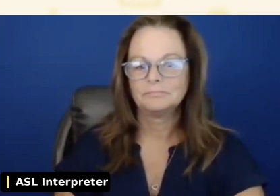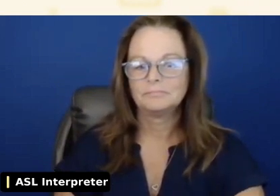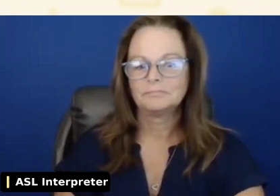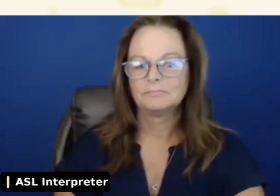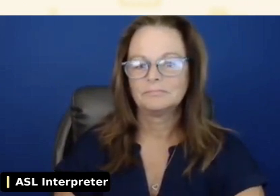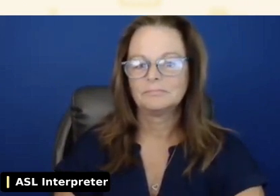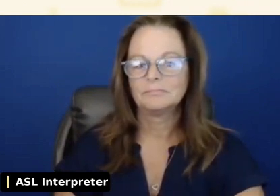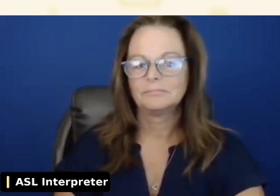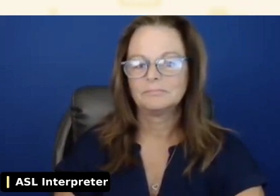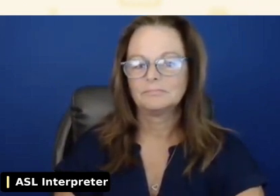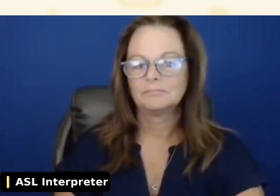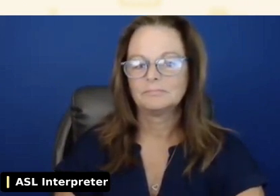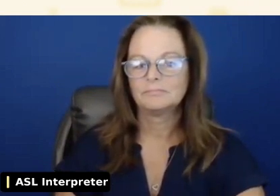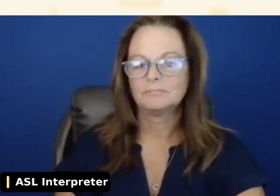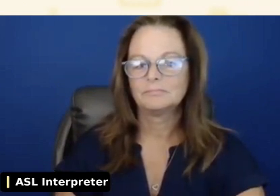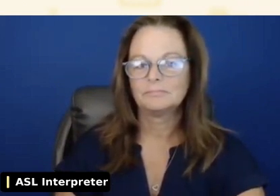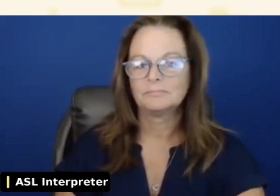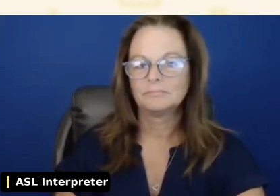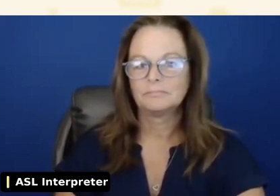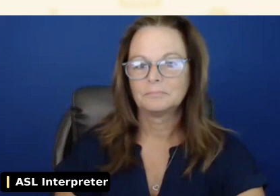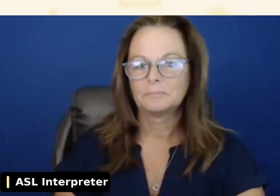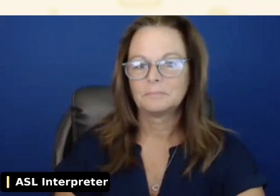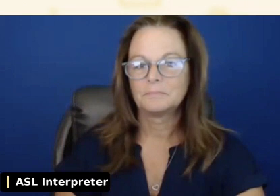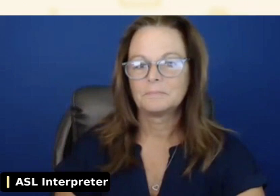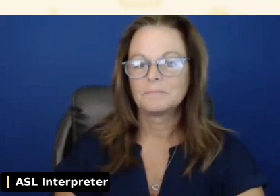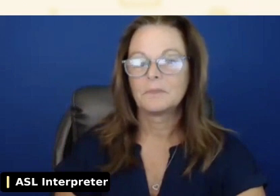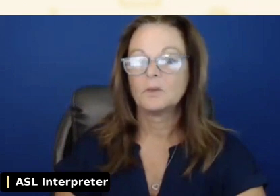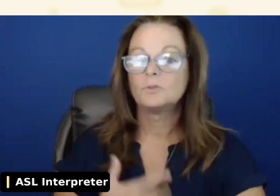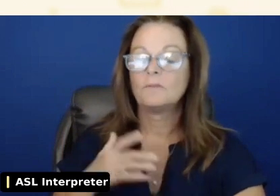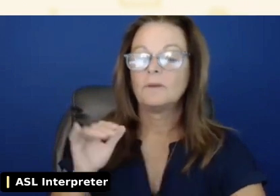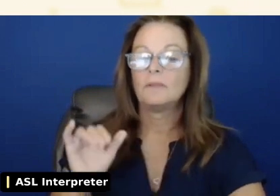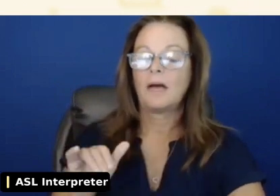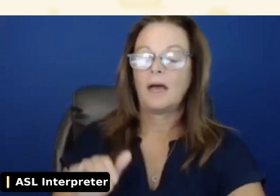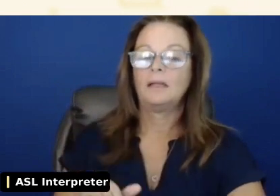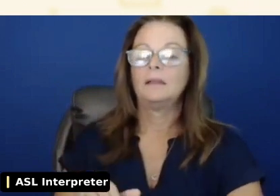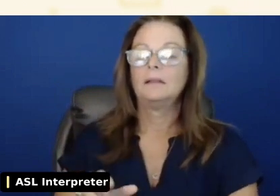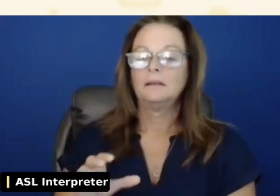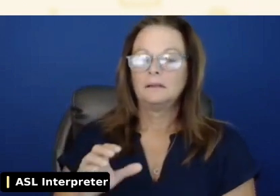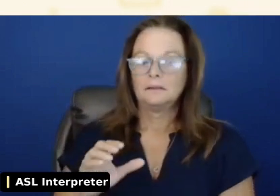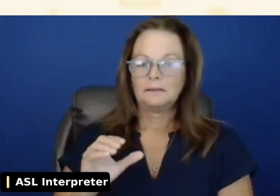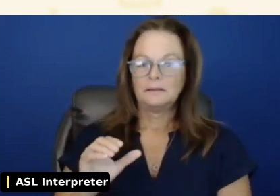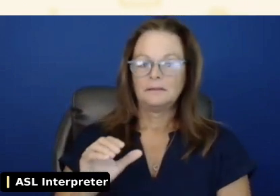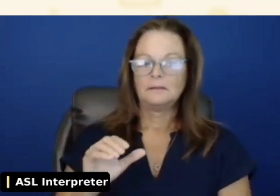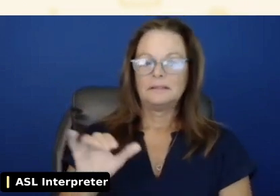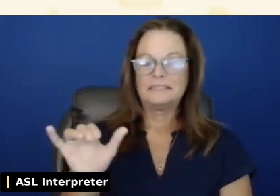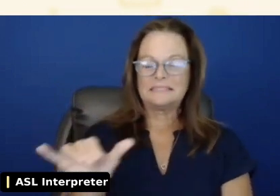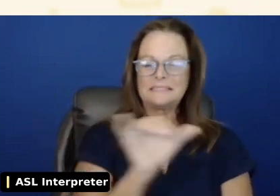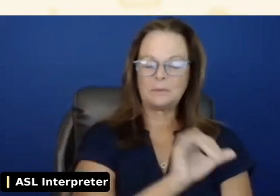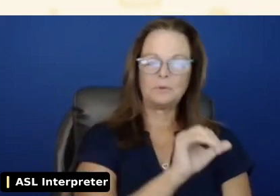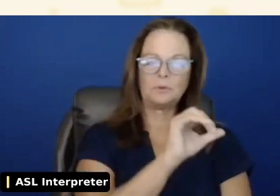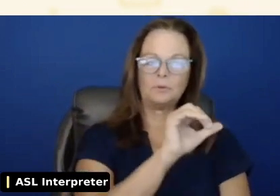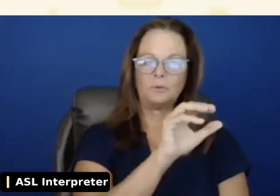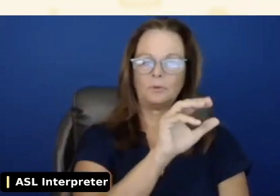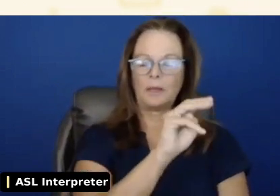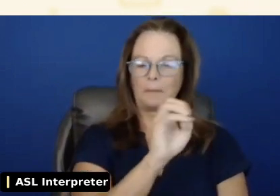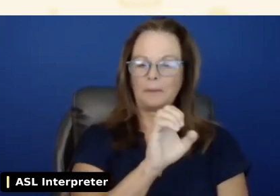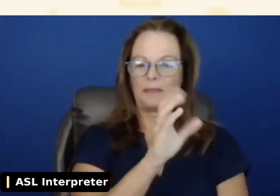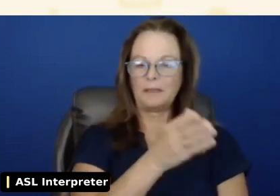where they also have symptoms persisting for weeks or even months.